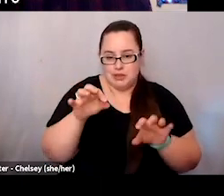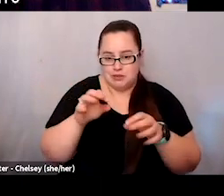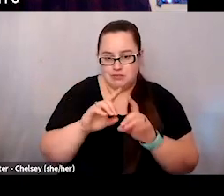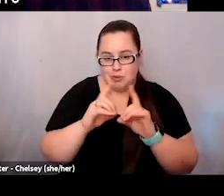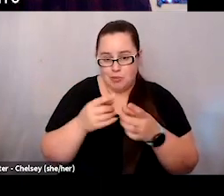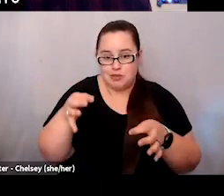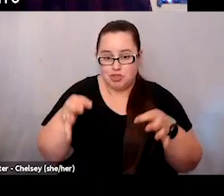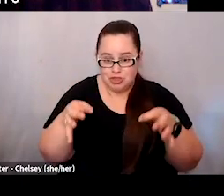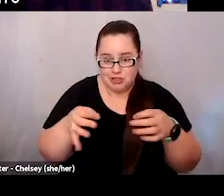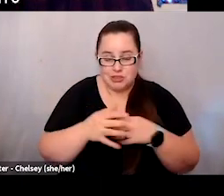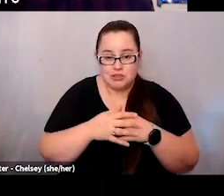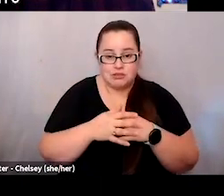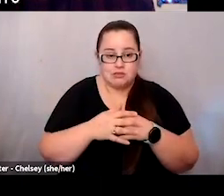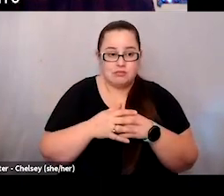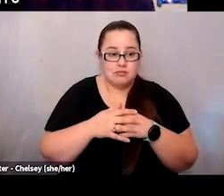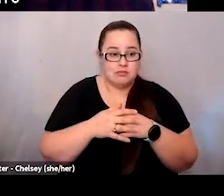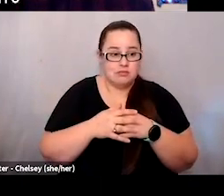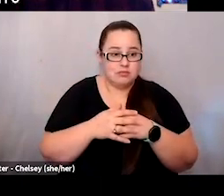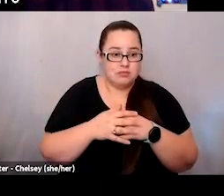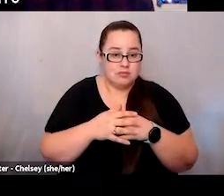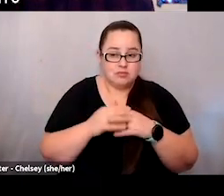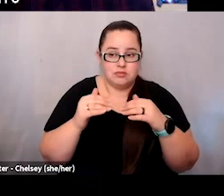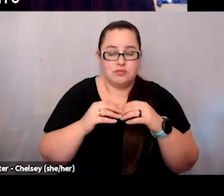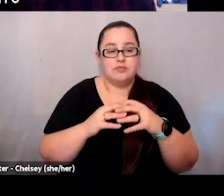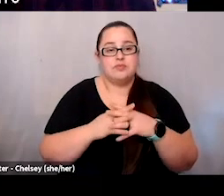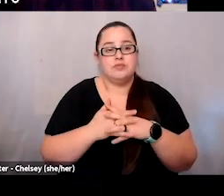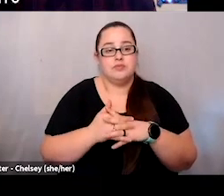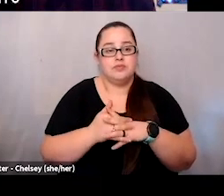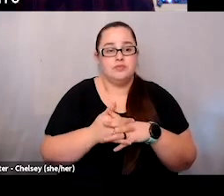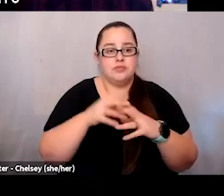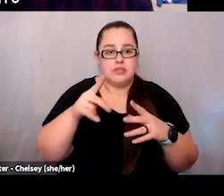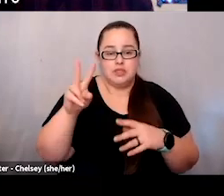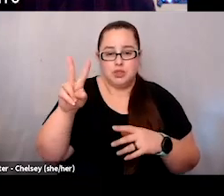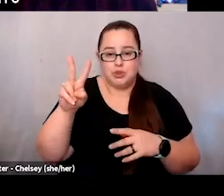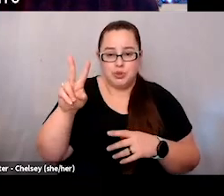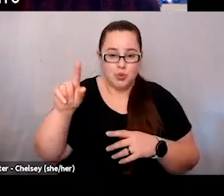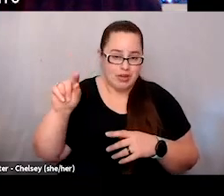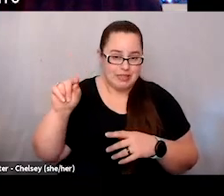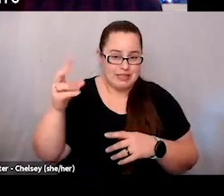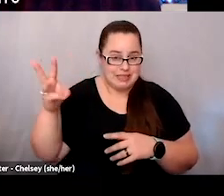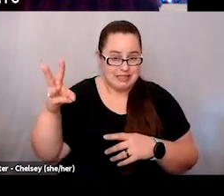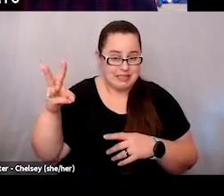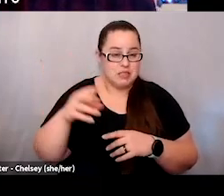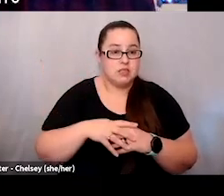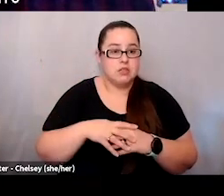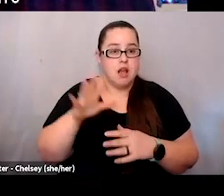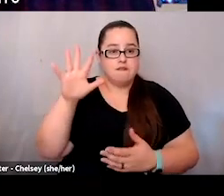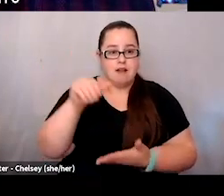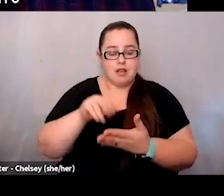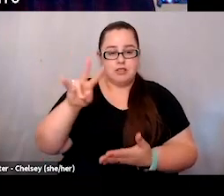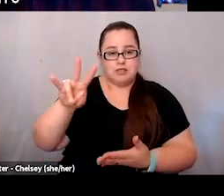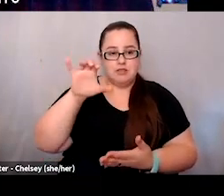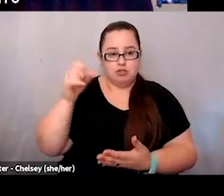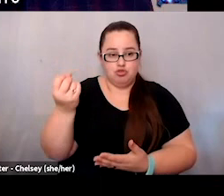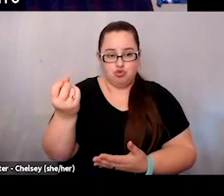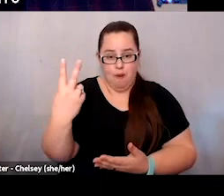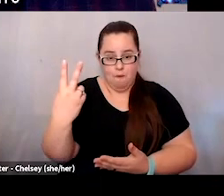national average. That's comes directly from the US Department of Justice. This is in